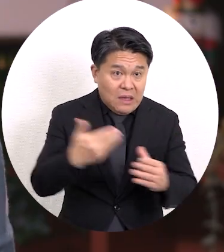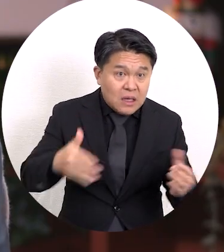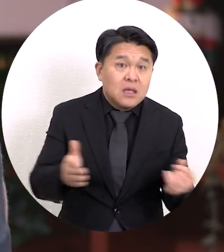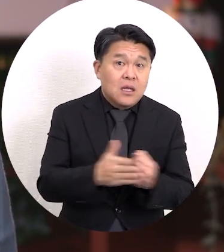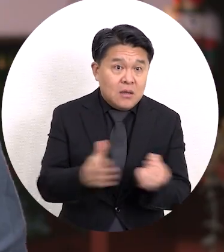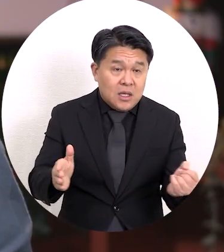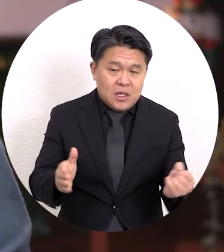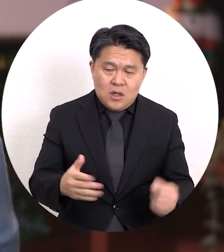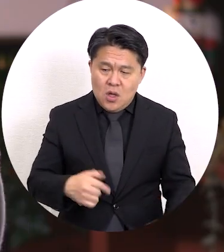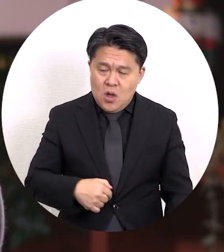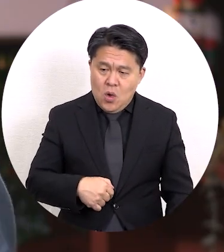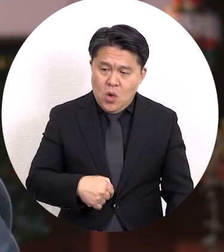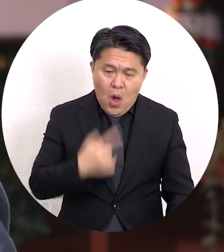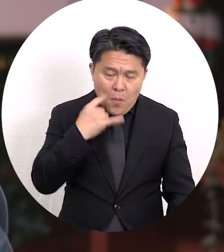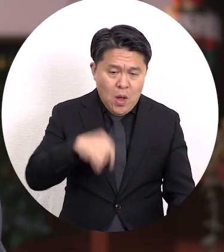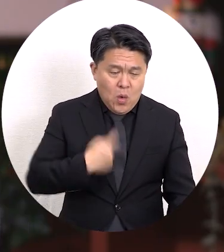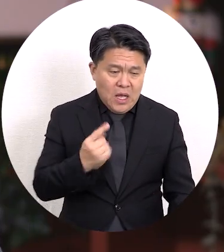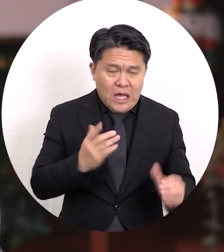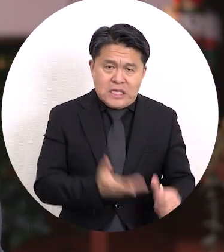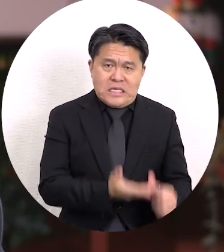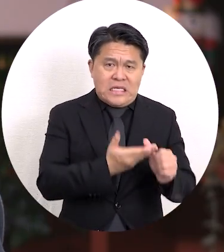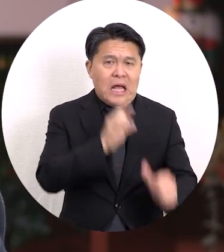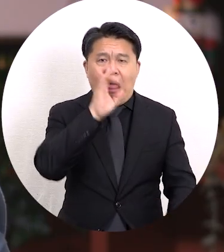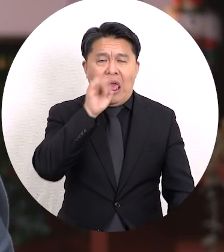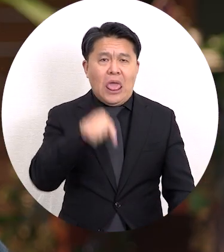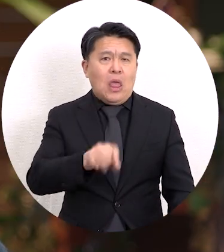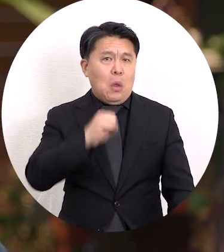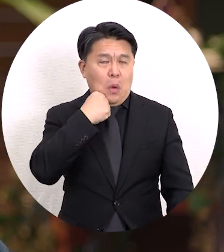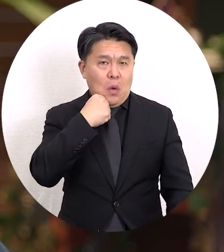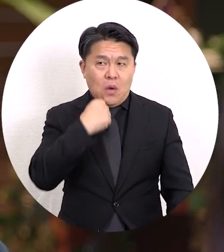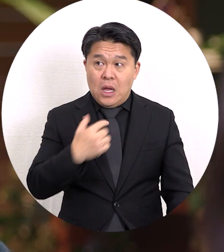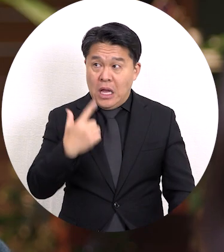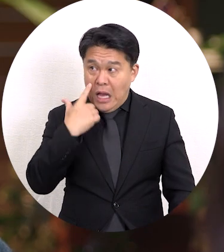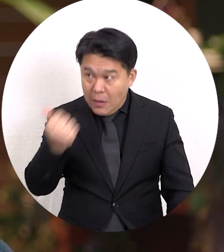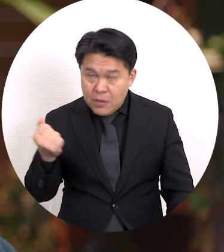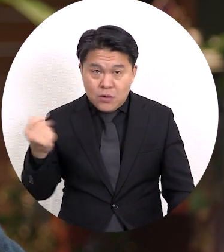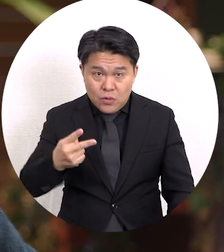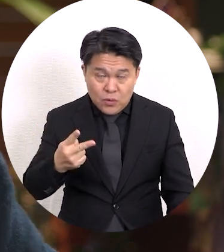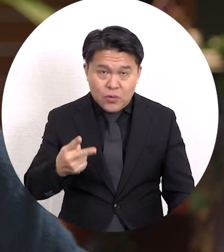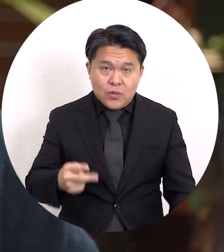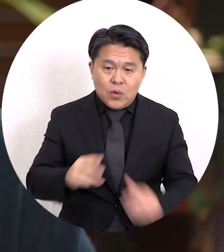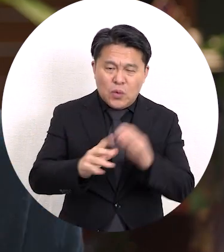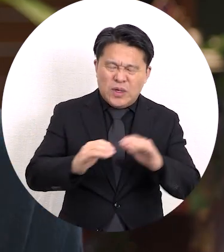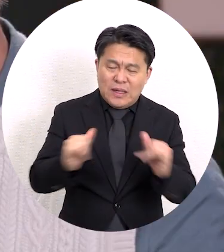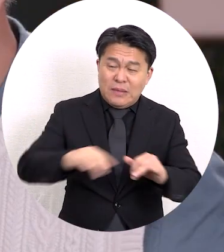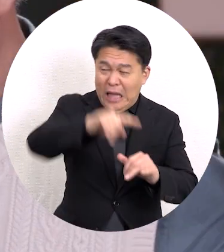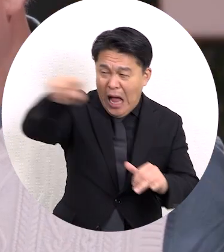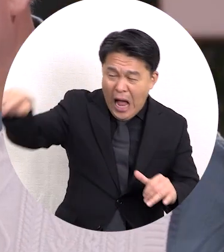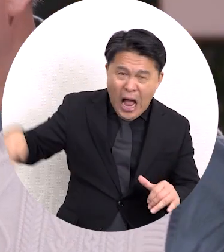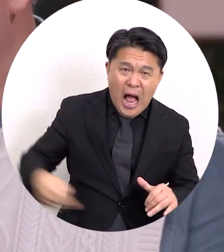they can't be raised by the mother alone. In fact, it's not just the father, but the entire community.. The whole village.